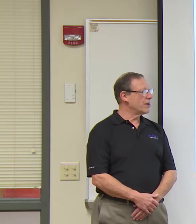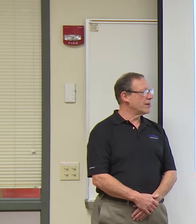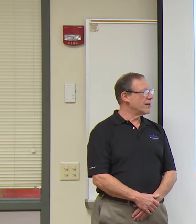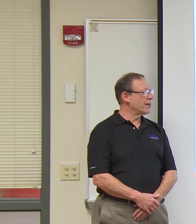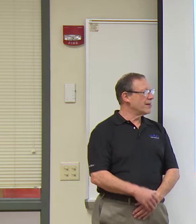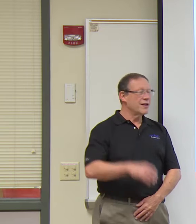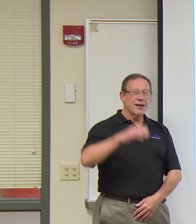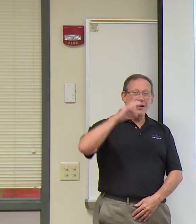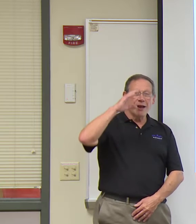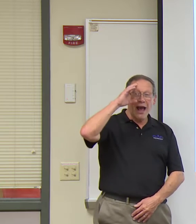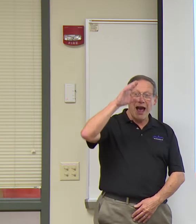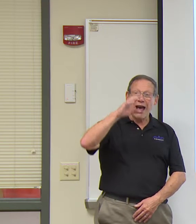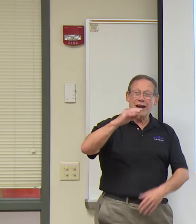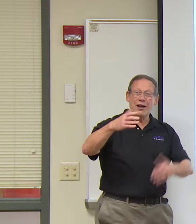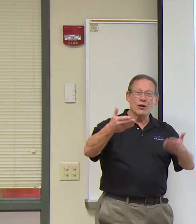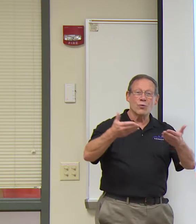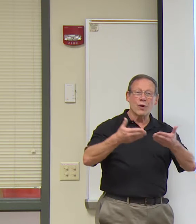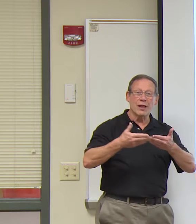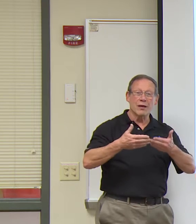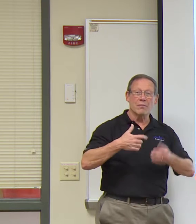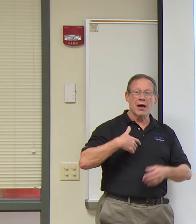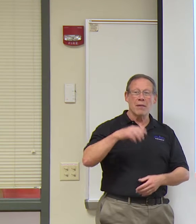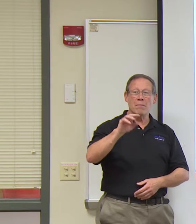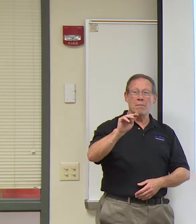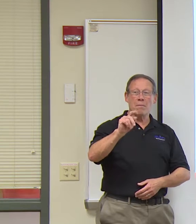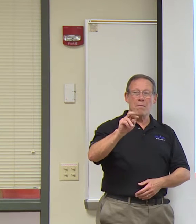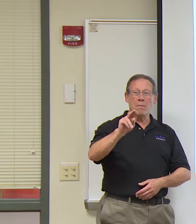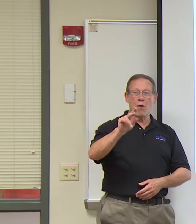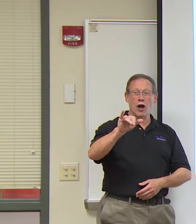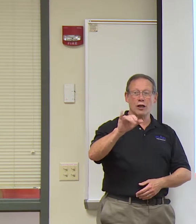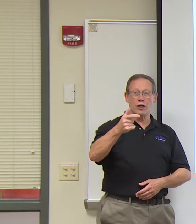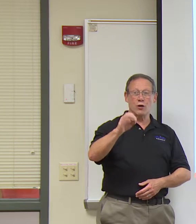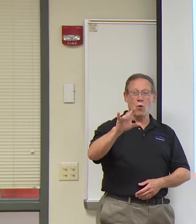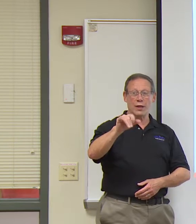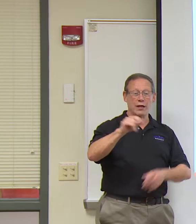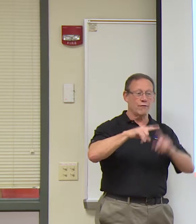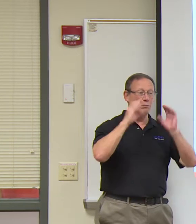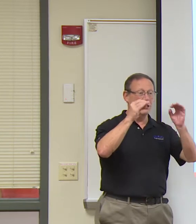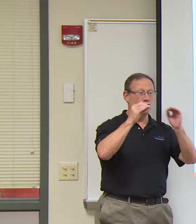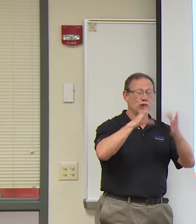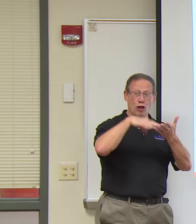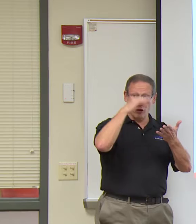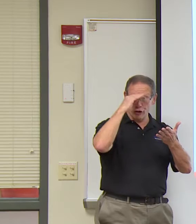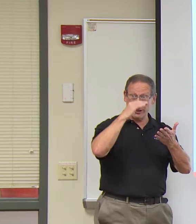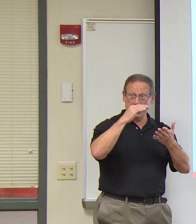Hi and welcome. I'm Marty Golia from Teaching and Learning Services. I'm an instructional designer,